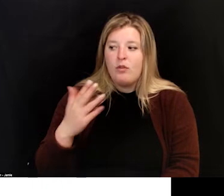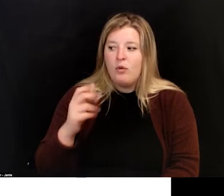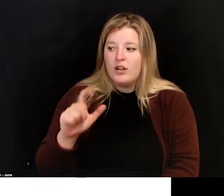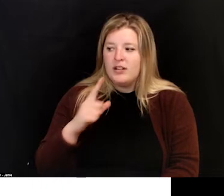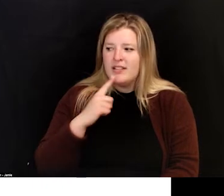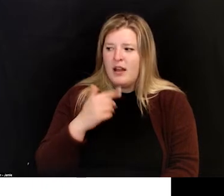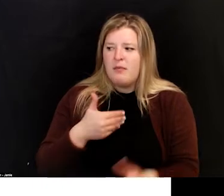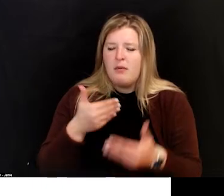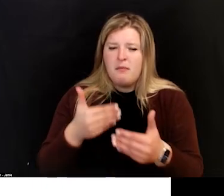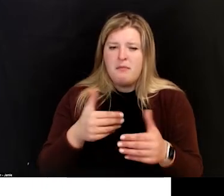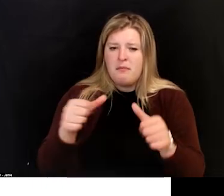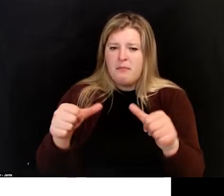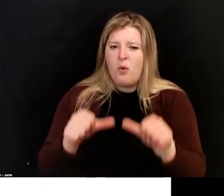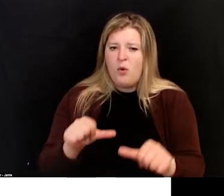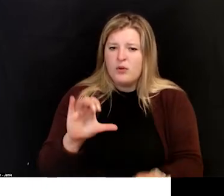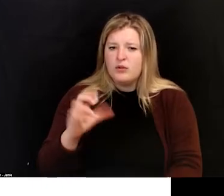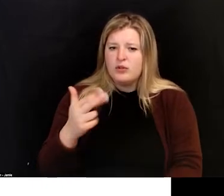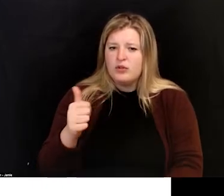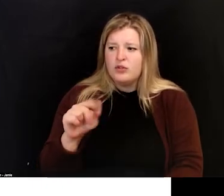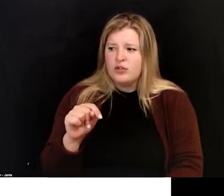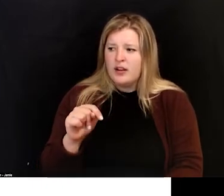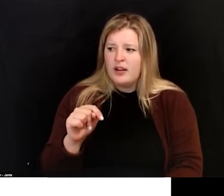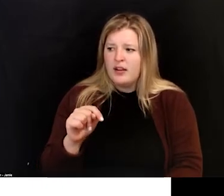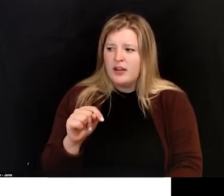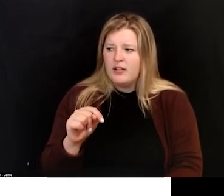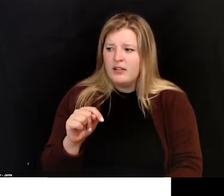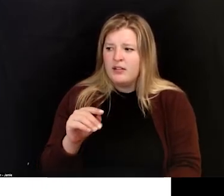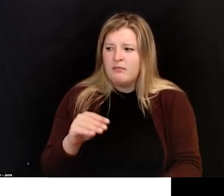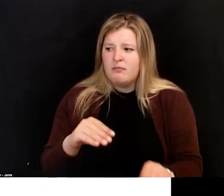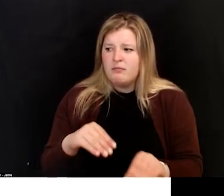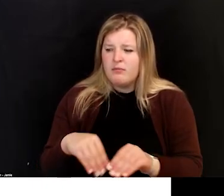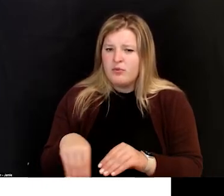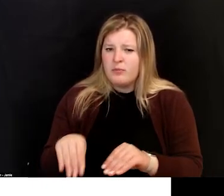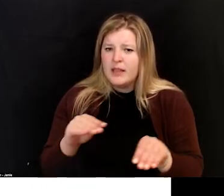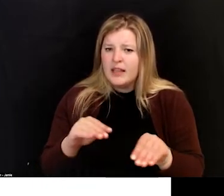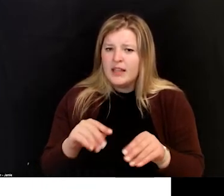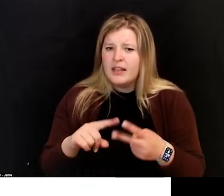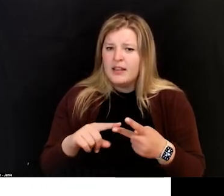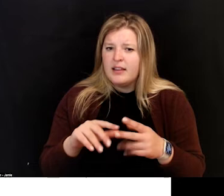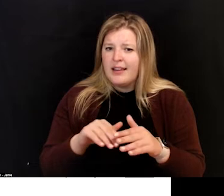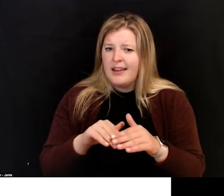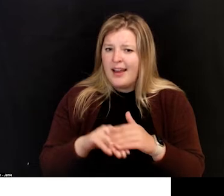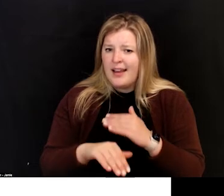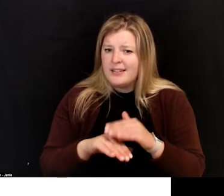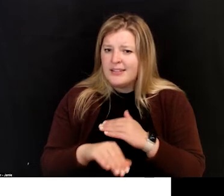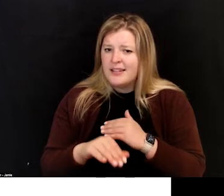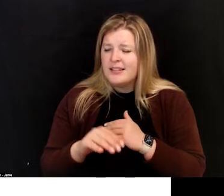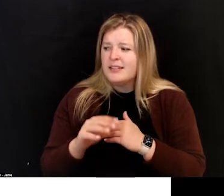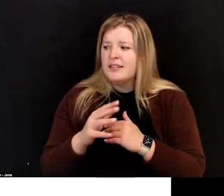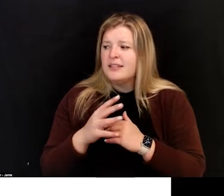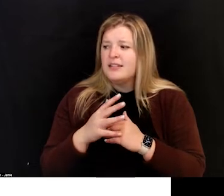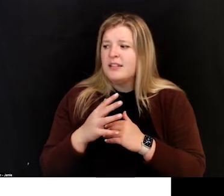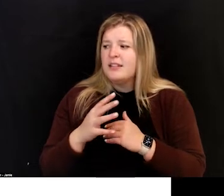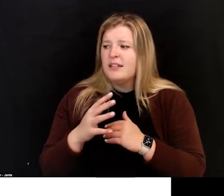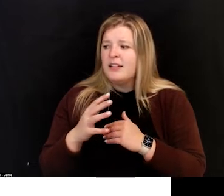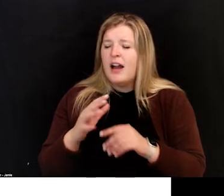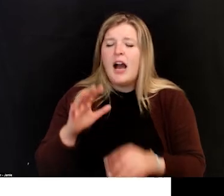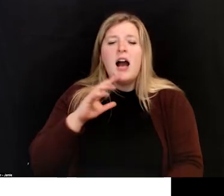Knowbility and Teach Access, and...I put together a talk a couple weeks ago,